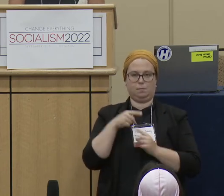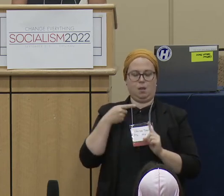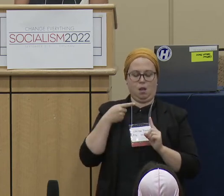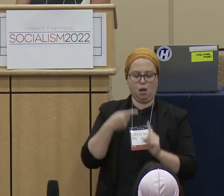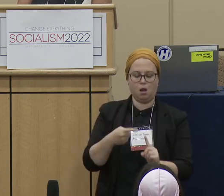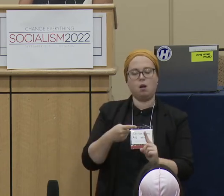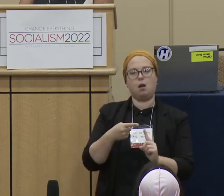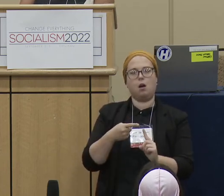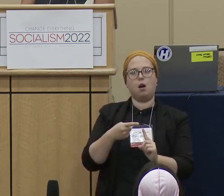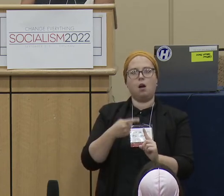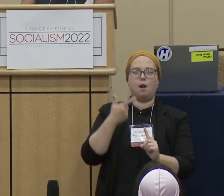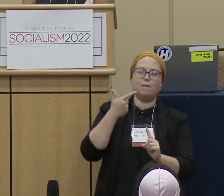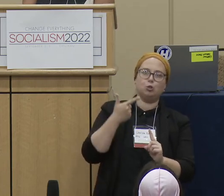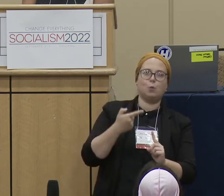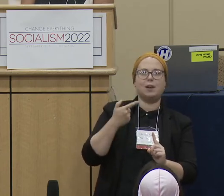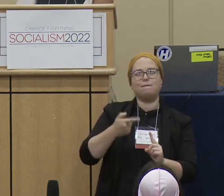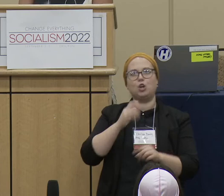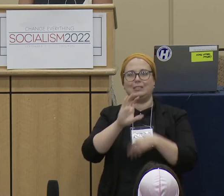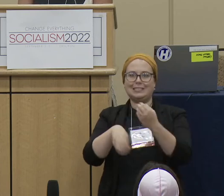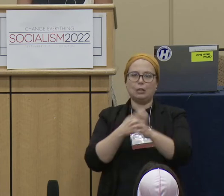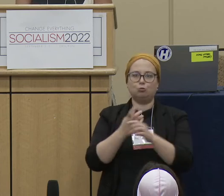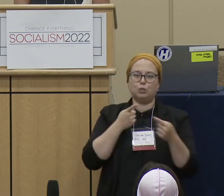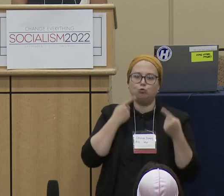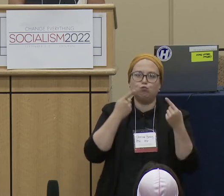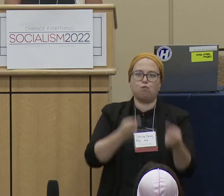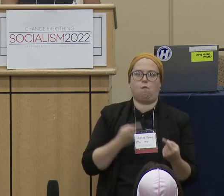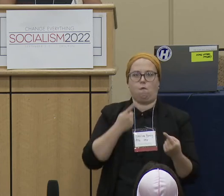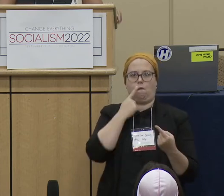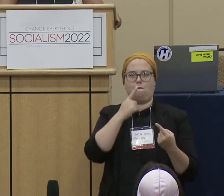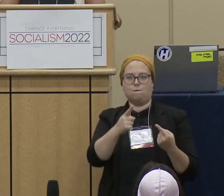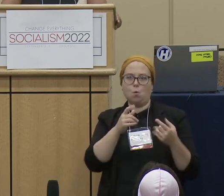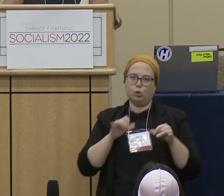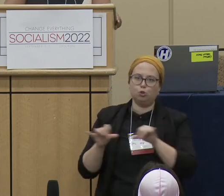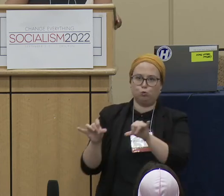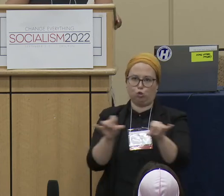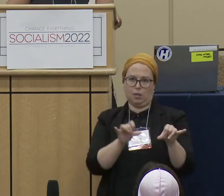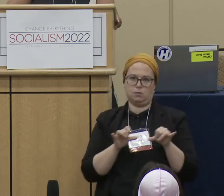and embrace, has to be at the heart of a 21st century